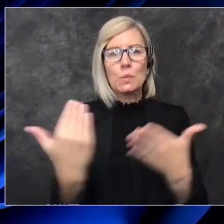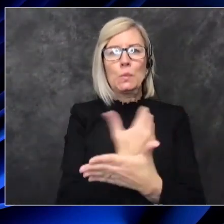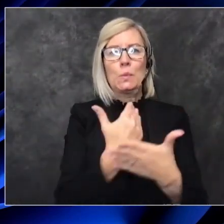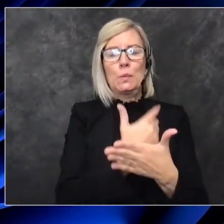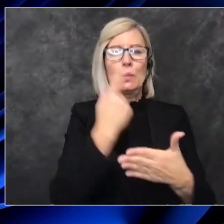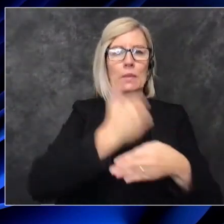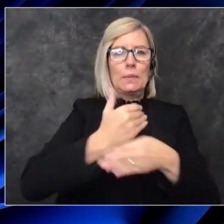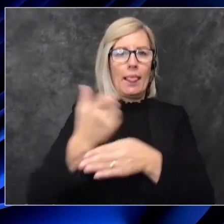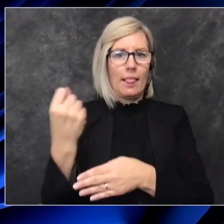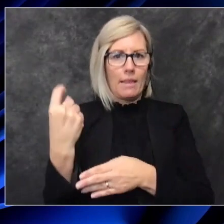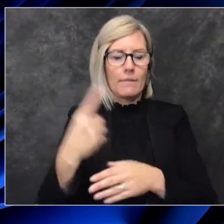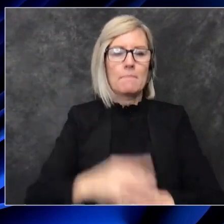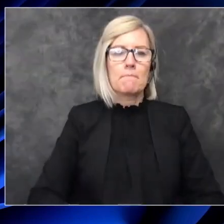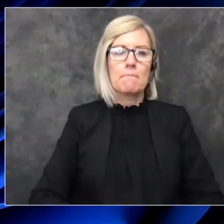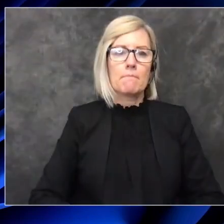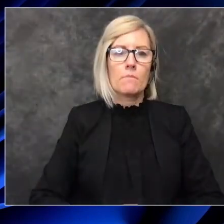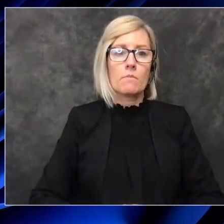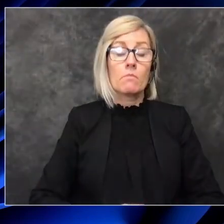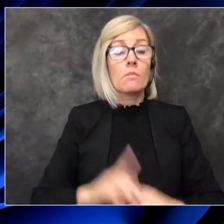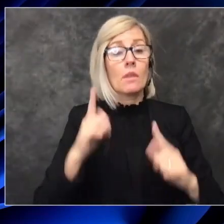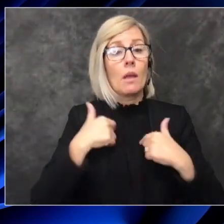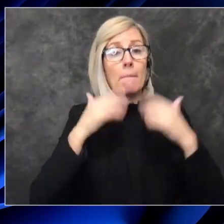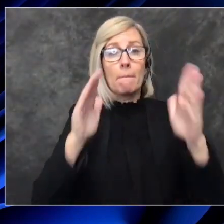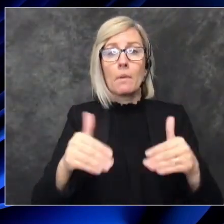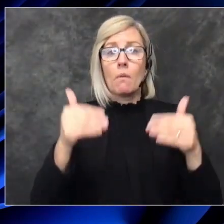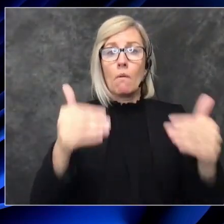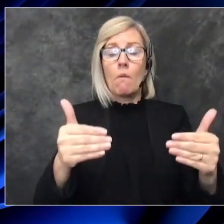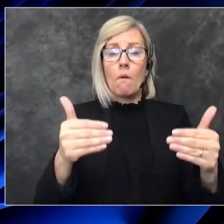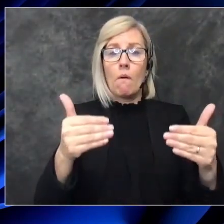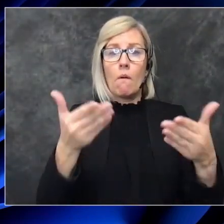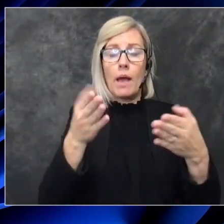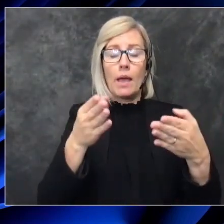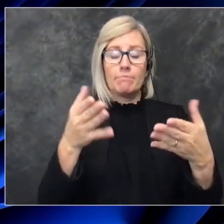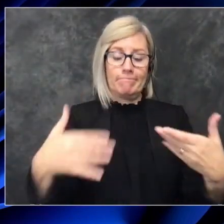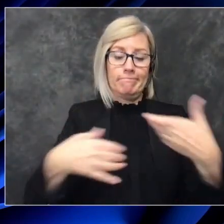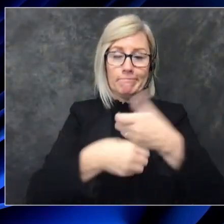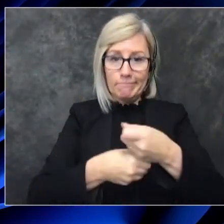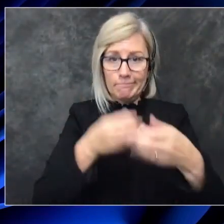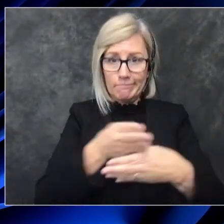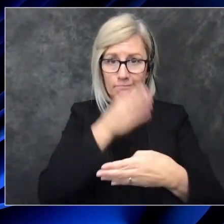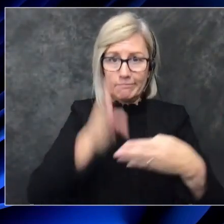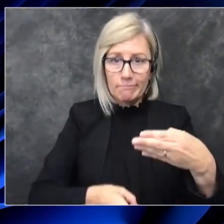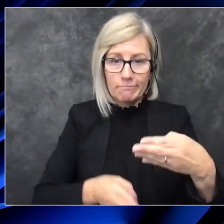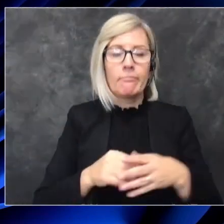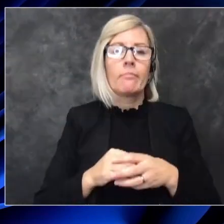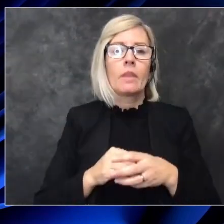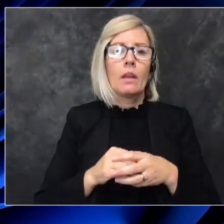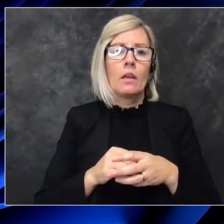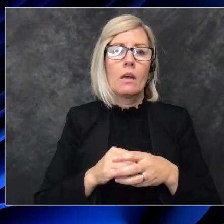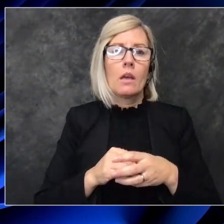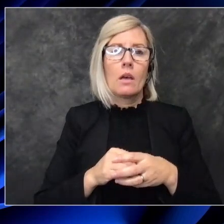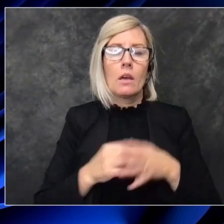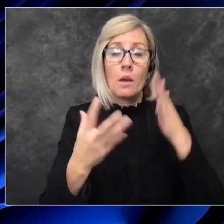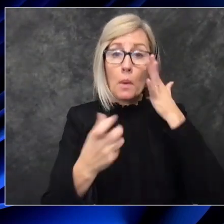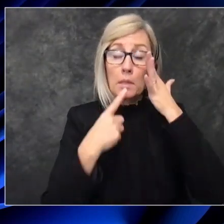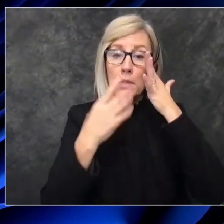Uh, I'm gonna go ahead and wrap us up and, uh, I just want to say thank you to everybody out there for